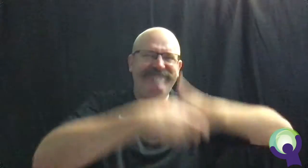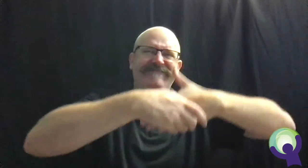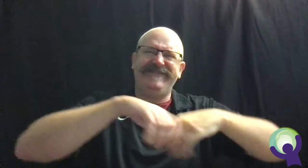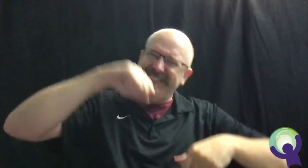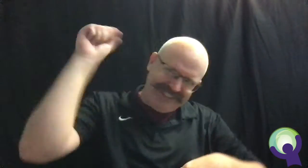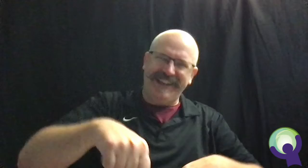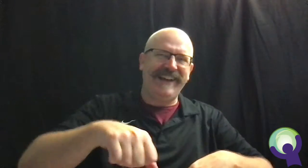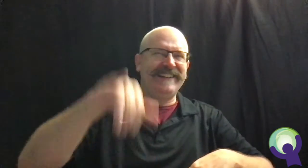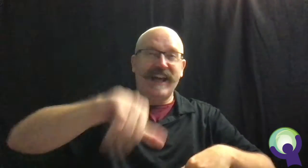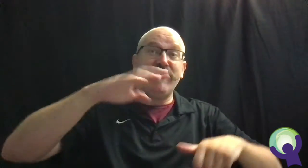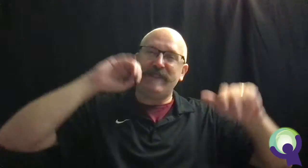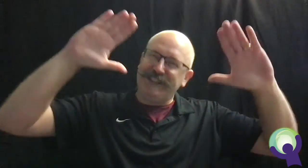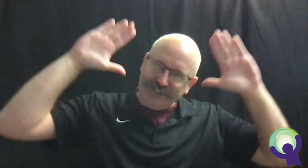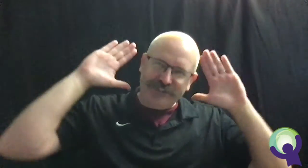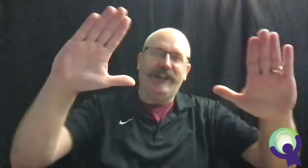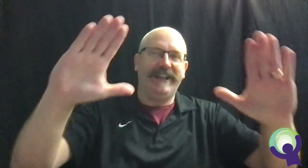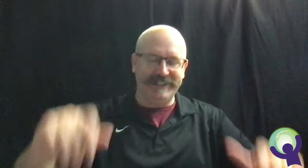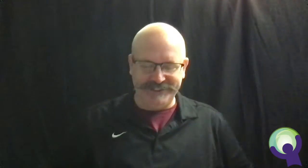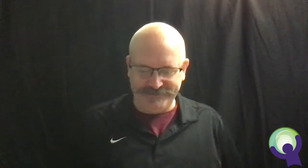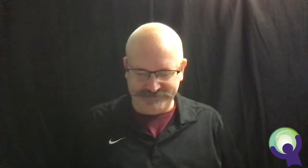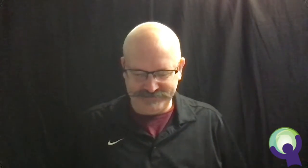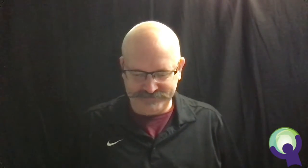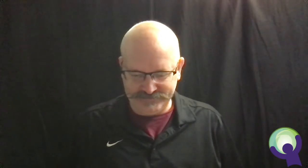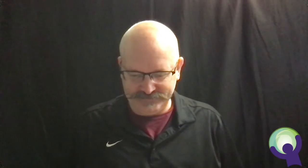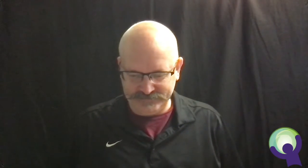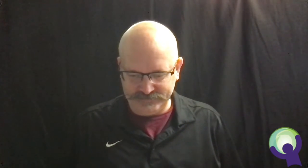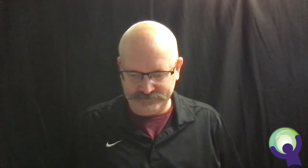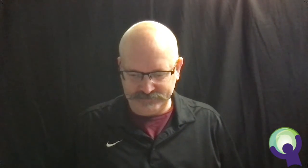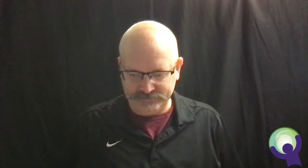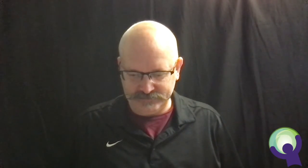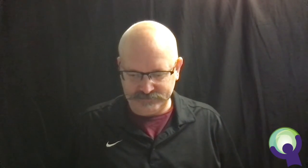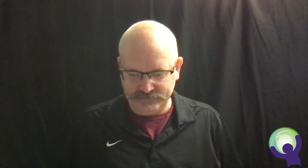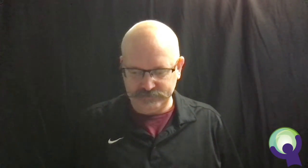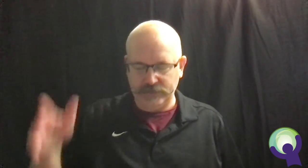"Yeah!" We shake on it. That's going to be so great!